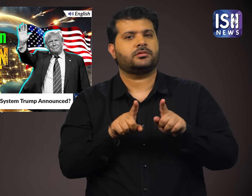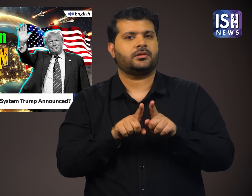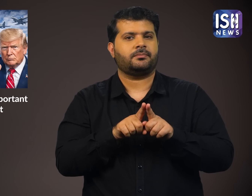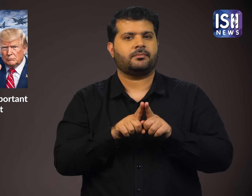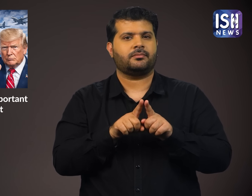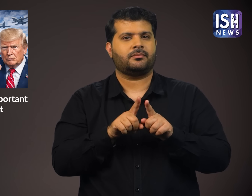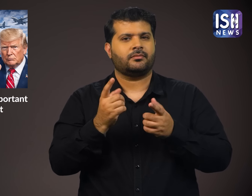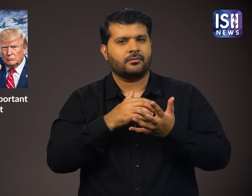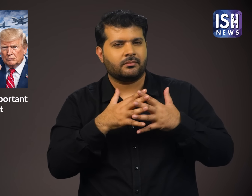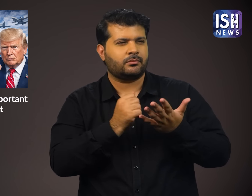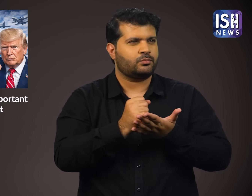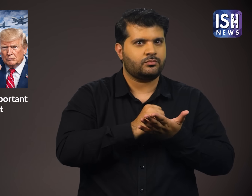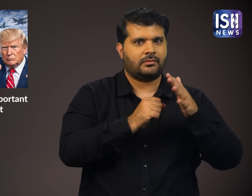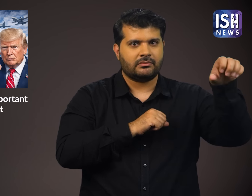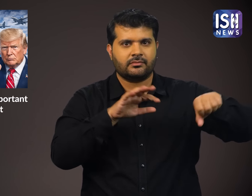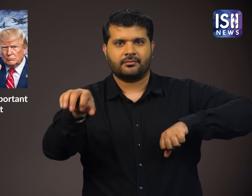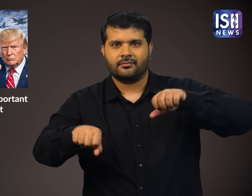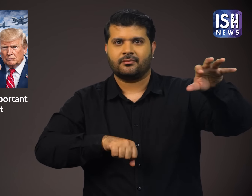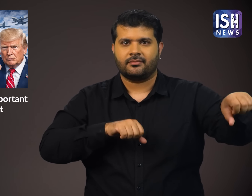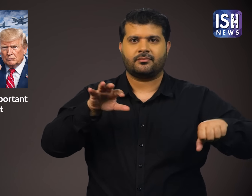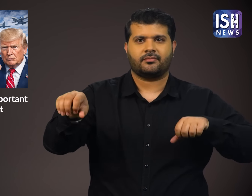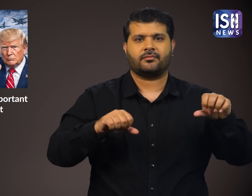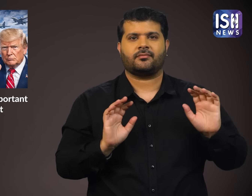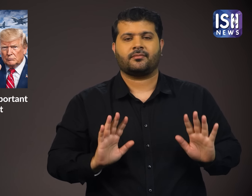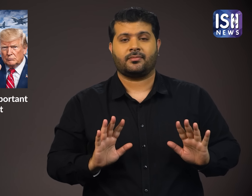The U.S. aims to expand its territory.